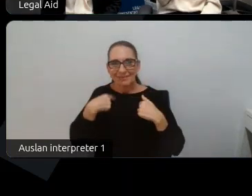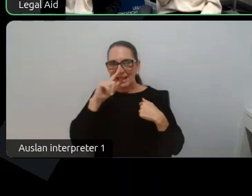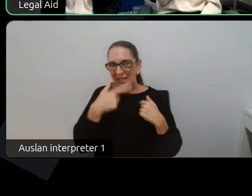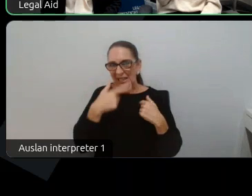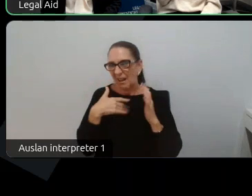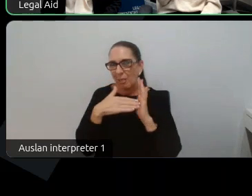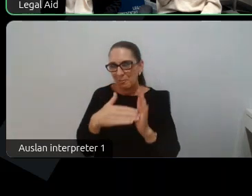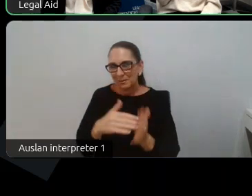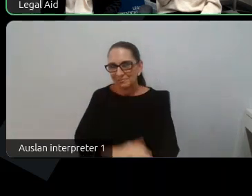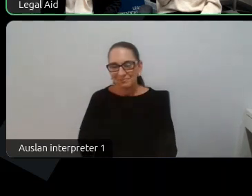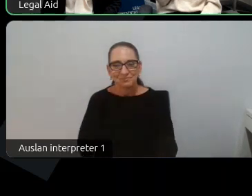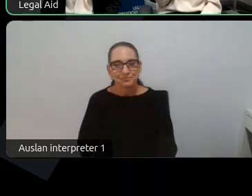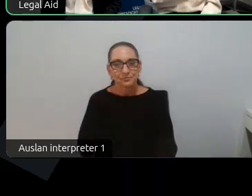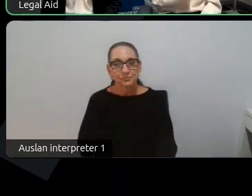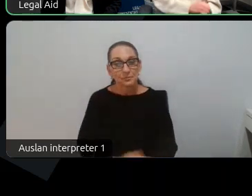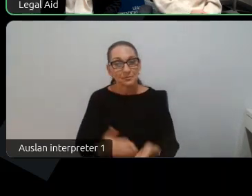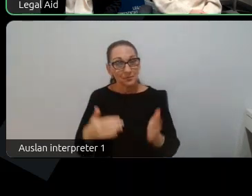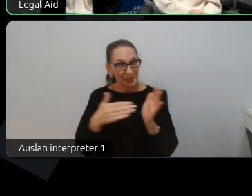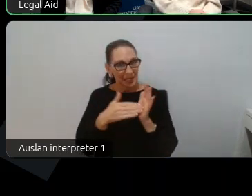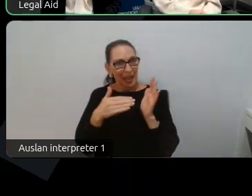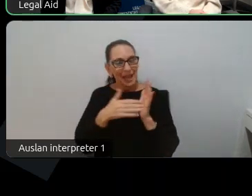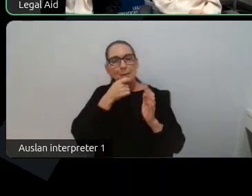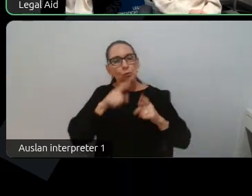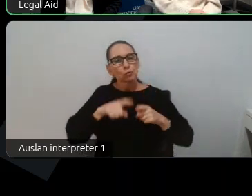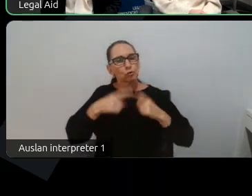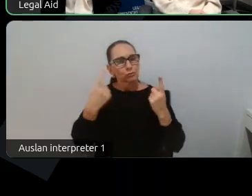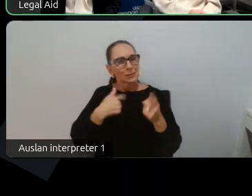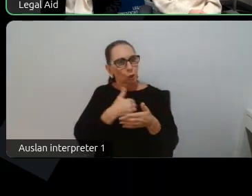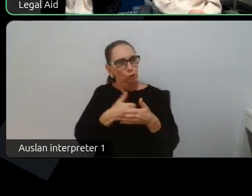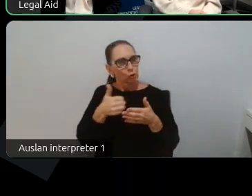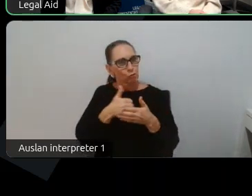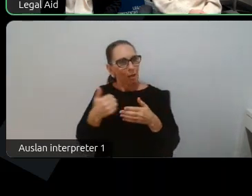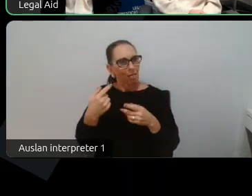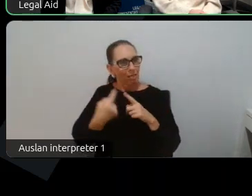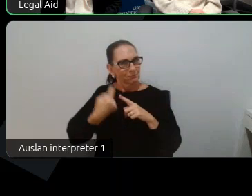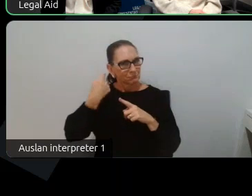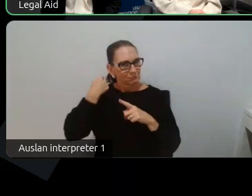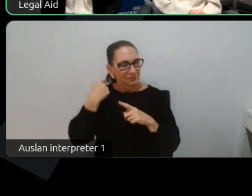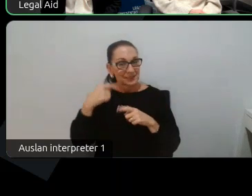Today's webinar is a little bit different from our usual structure. Um, it is slightly longer.